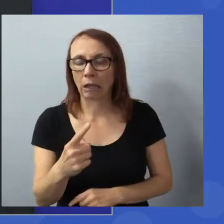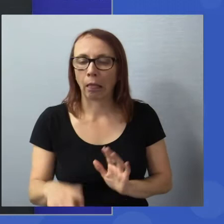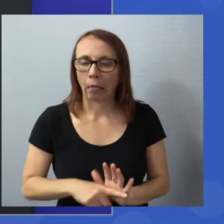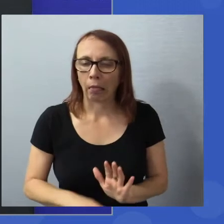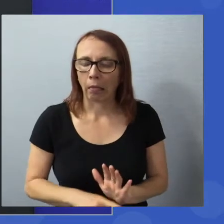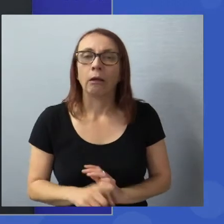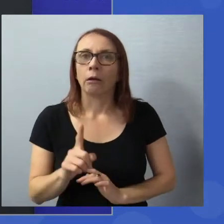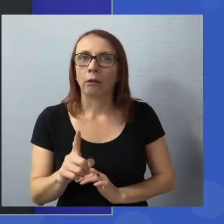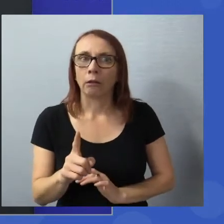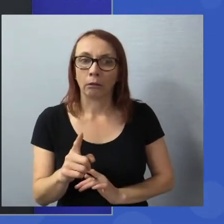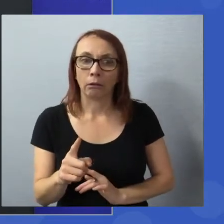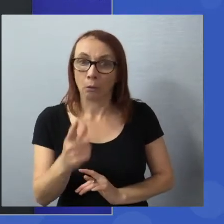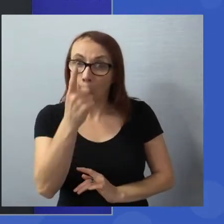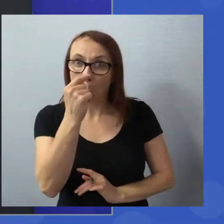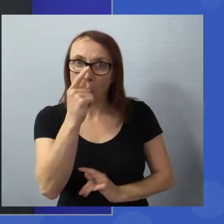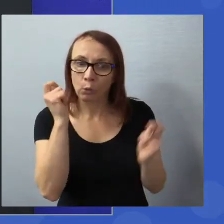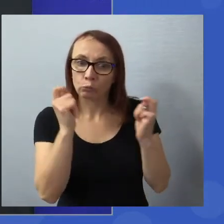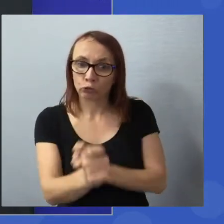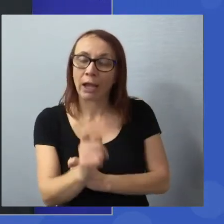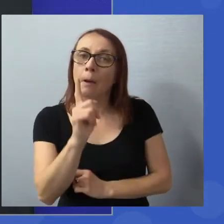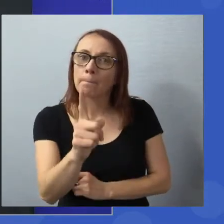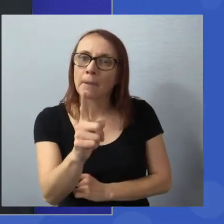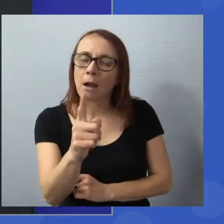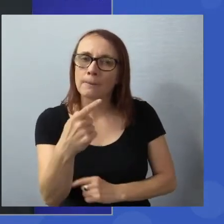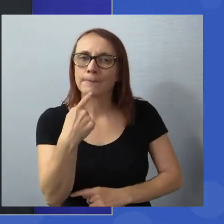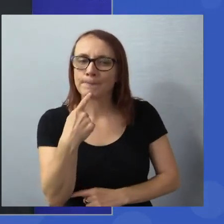change exists the question for us is to determine where does it exist